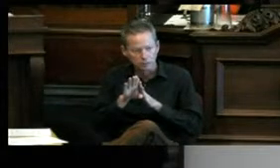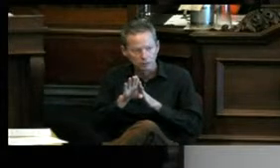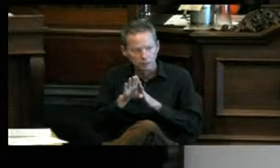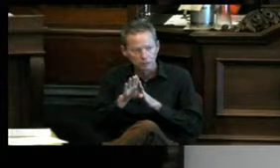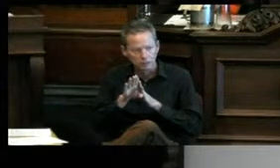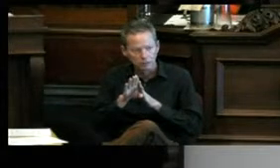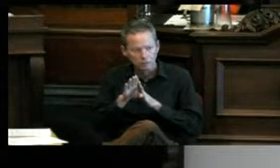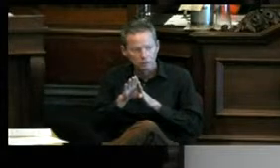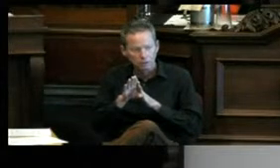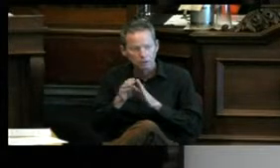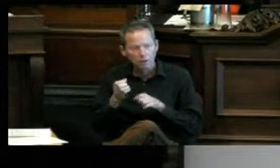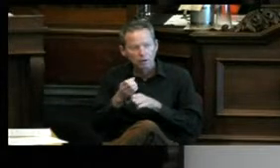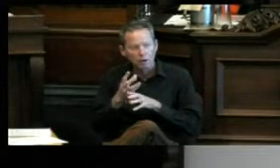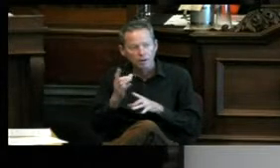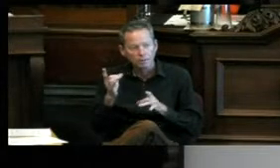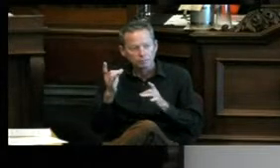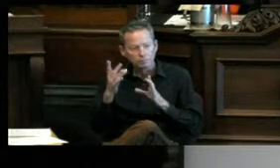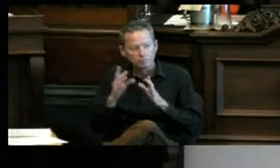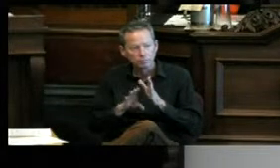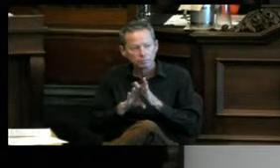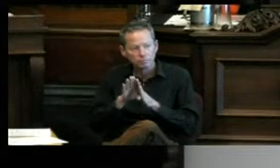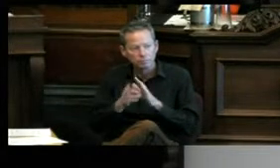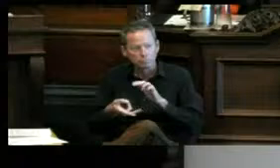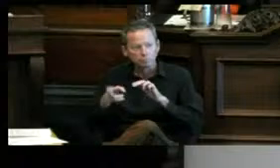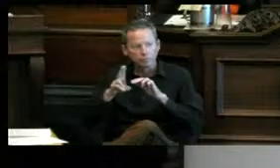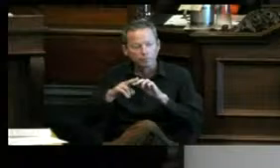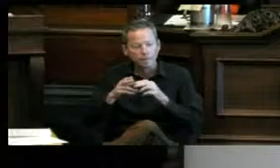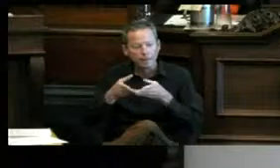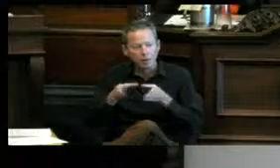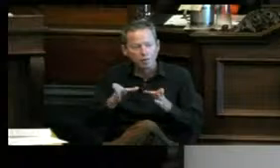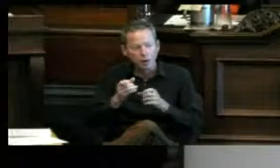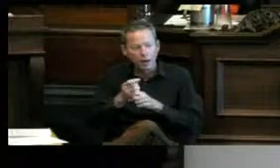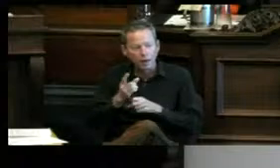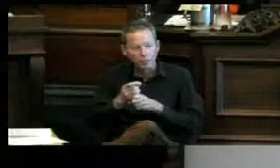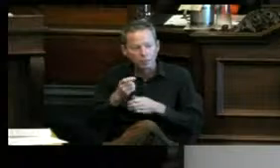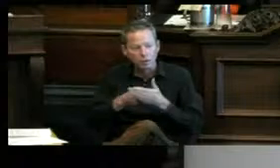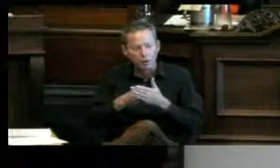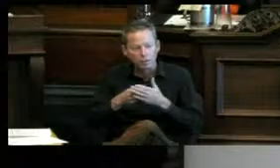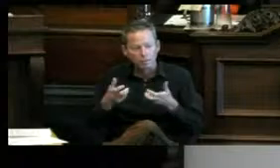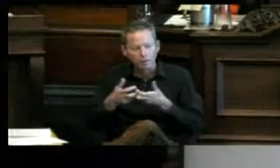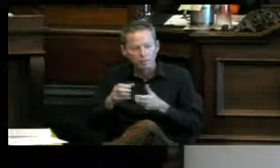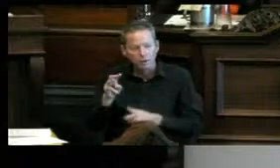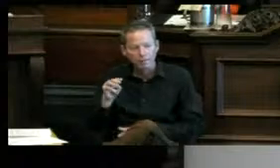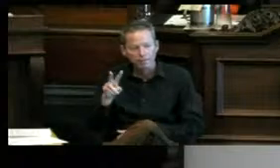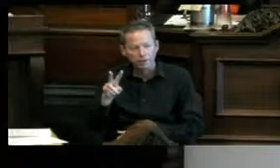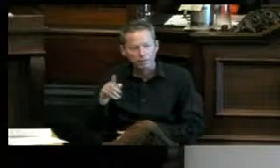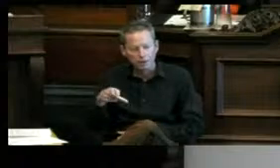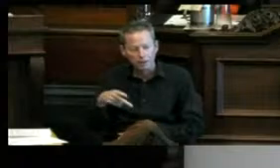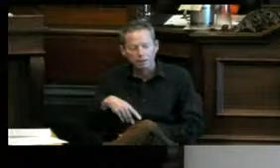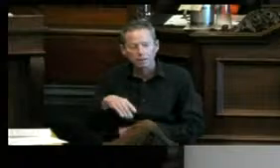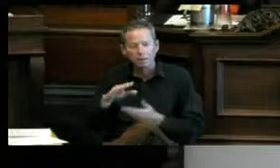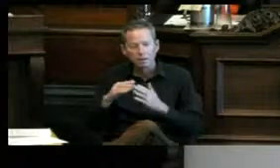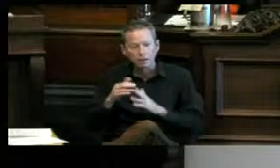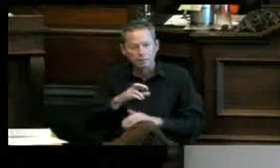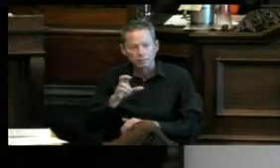loss were significantly increasing cost. The rise of the usage of Ogilvy and Zepp bound for weight loss was causing a